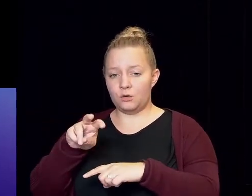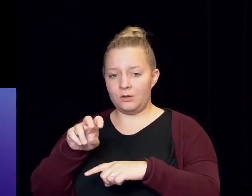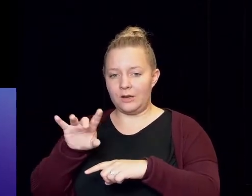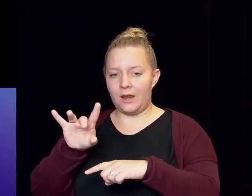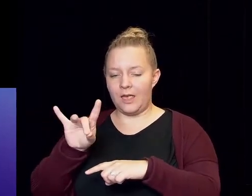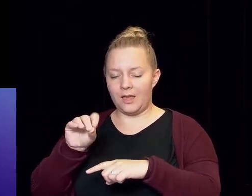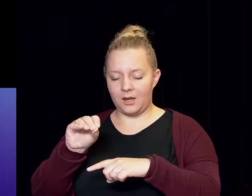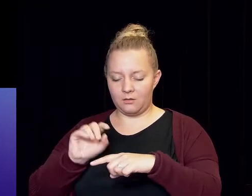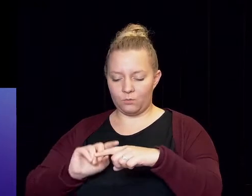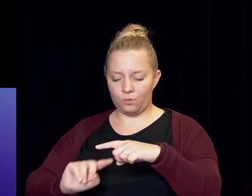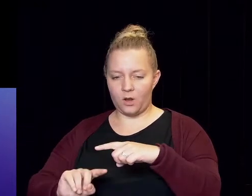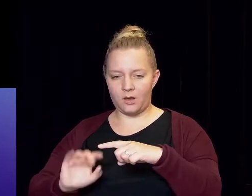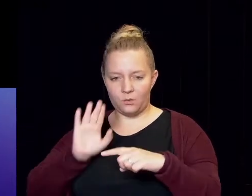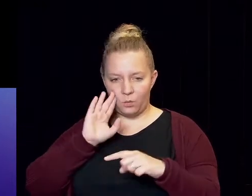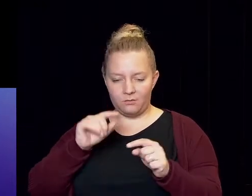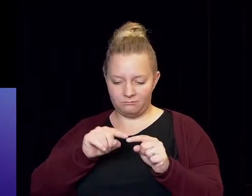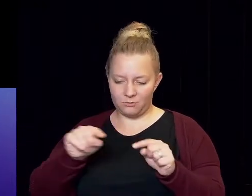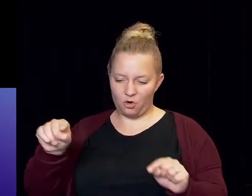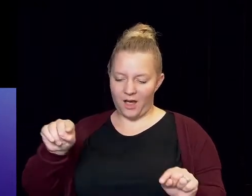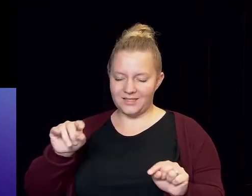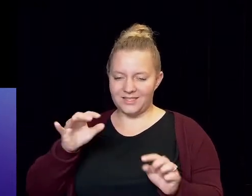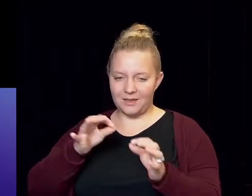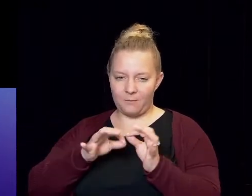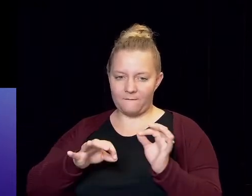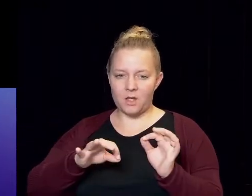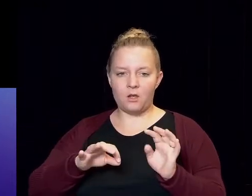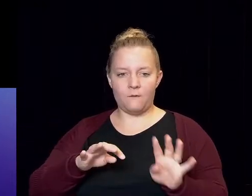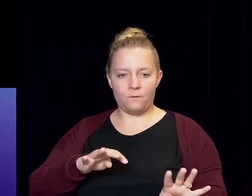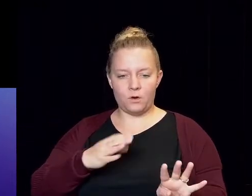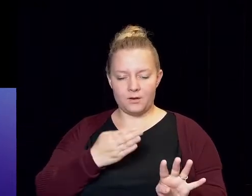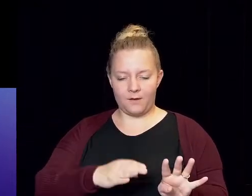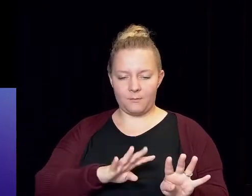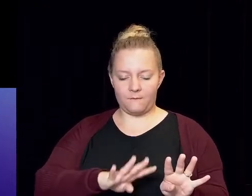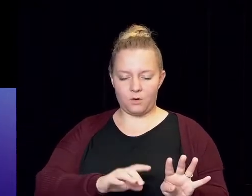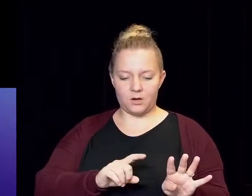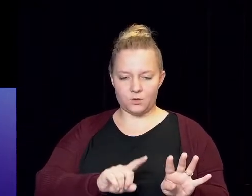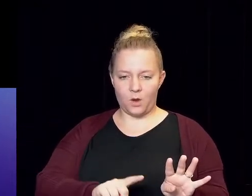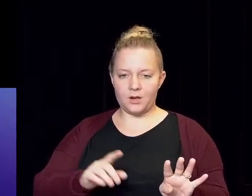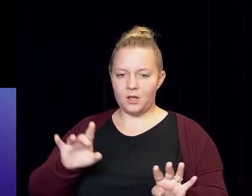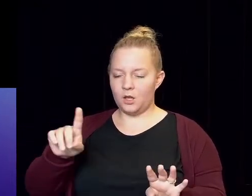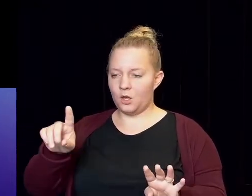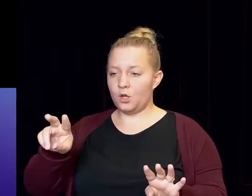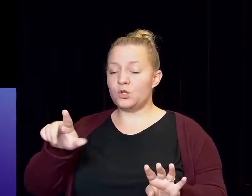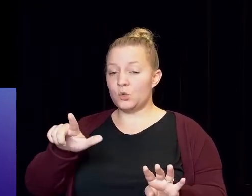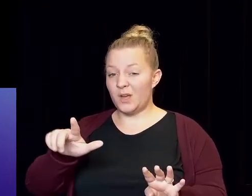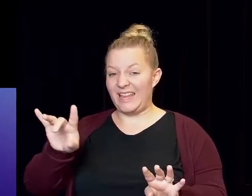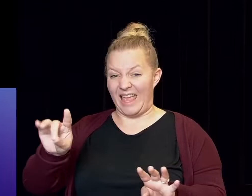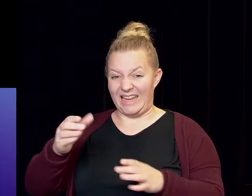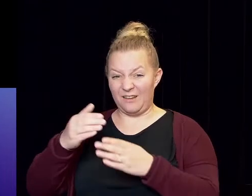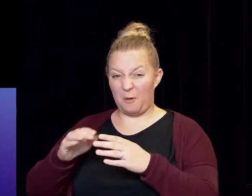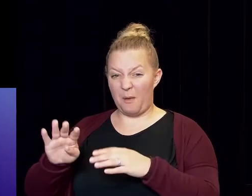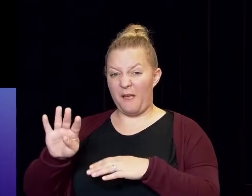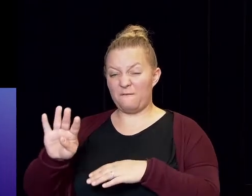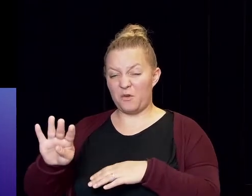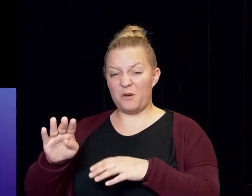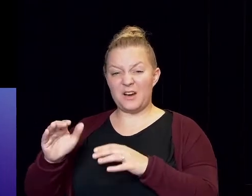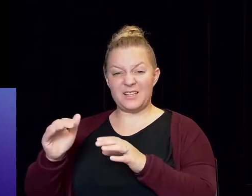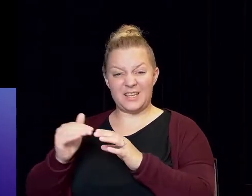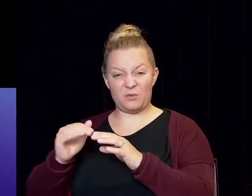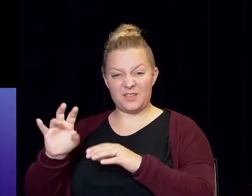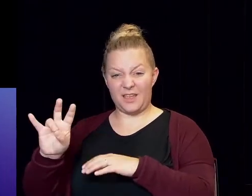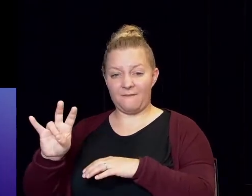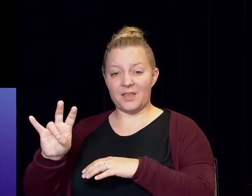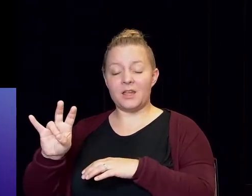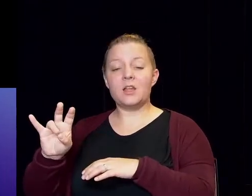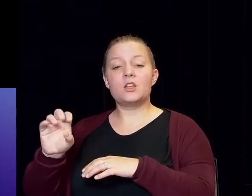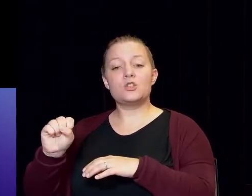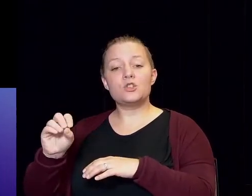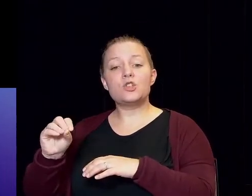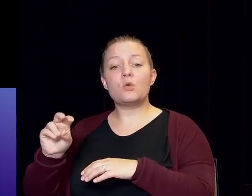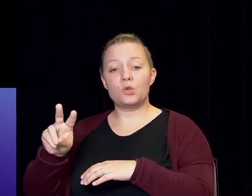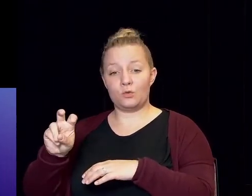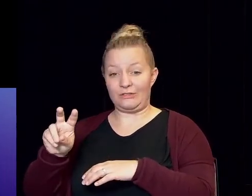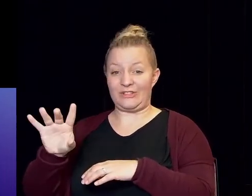cross simplify here saying 4 divided by 4 is 1. 28 divided by 4 is 7. So, 280 divided by 4 is 70.